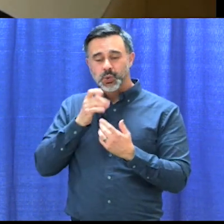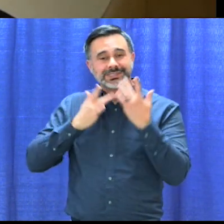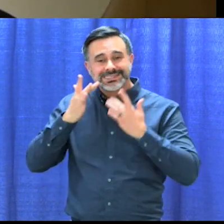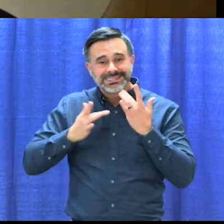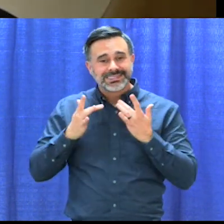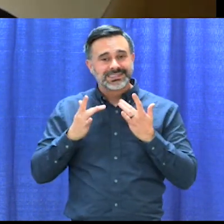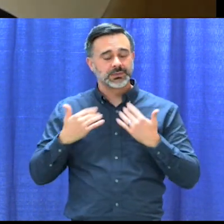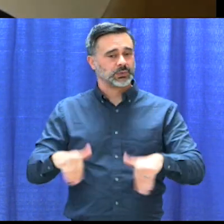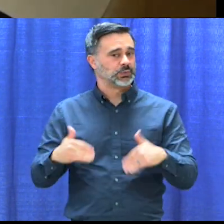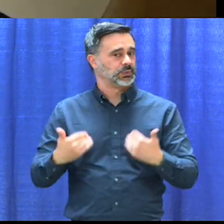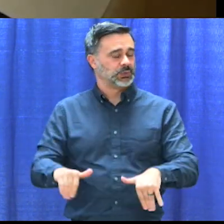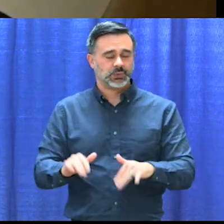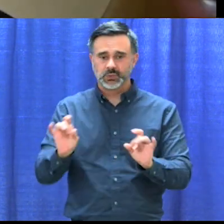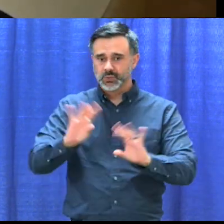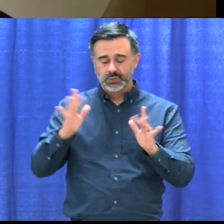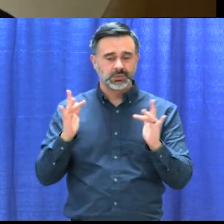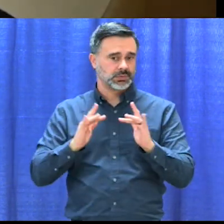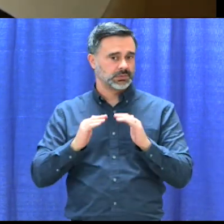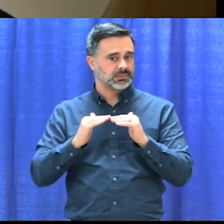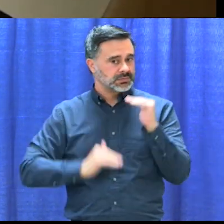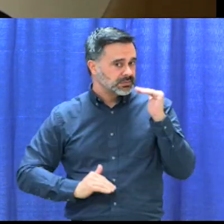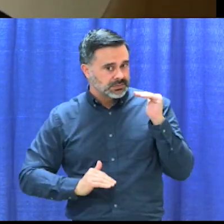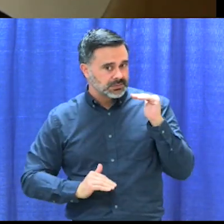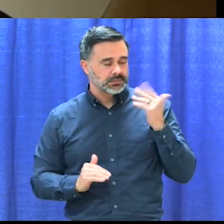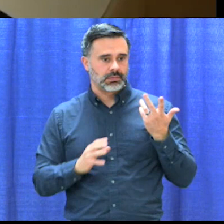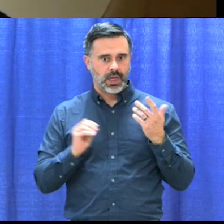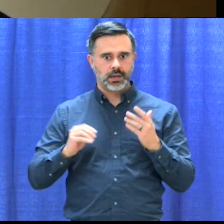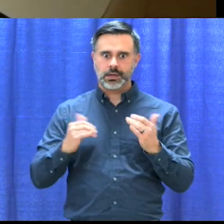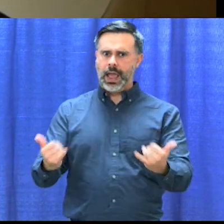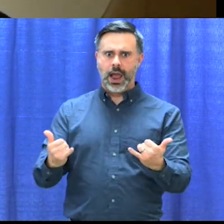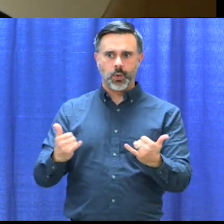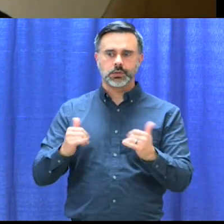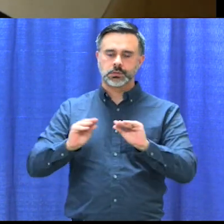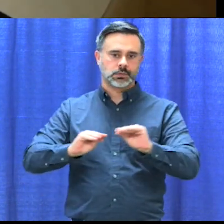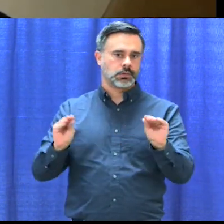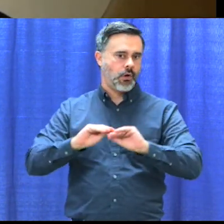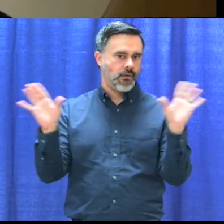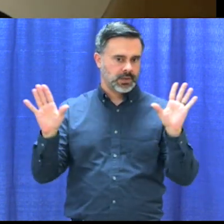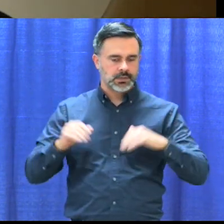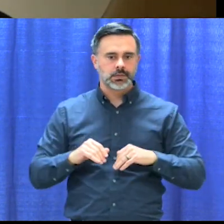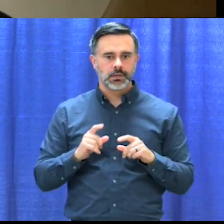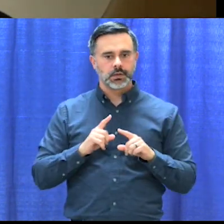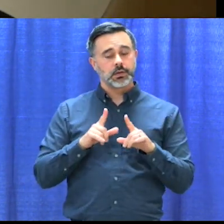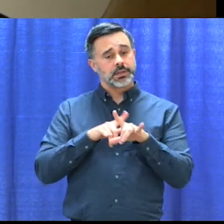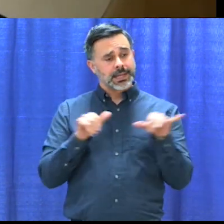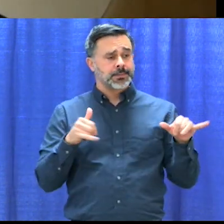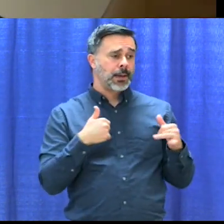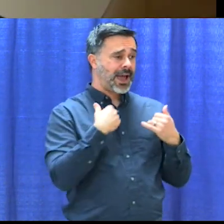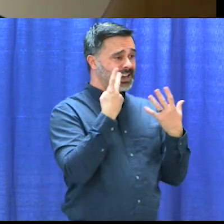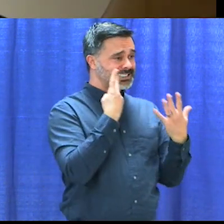They are stark. They are way more evident but at the same time I do see a lot of people trying to see